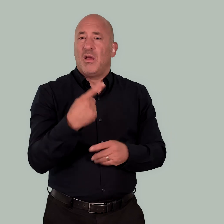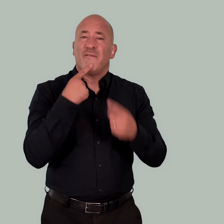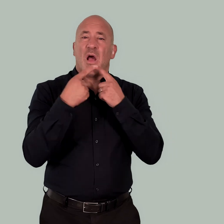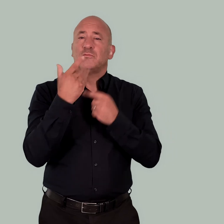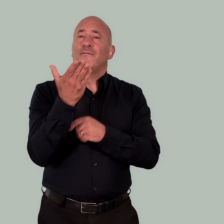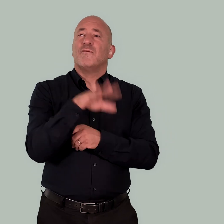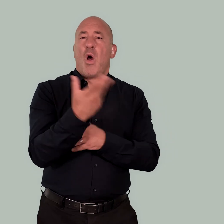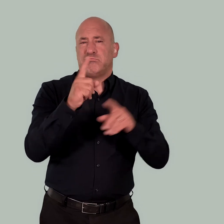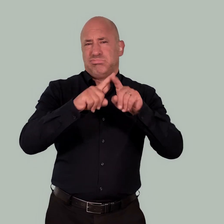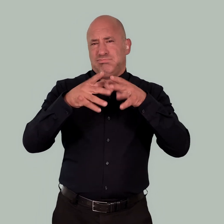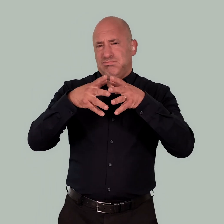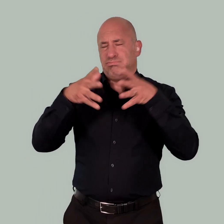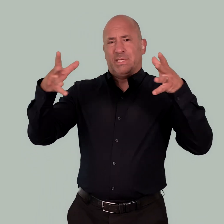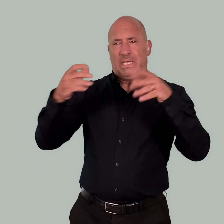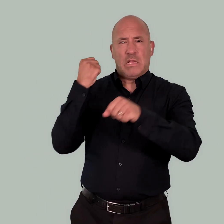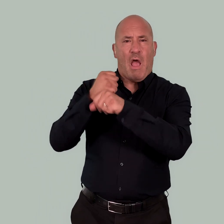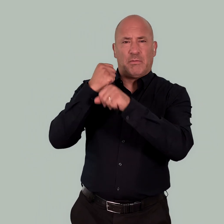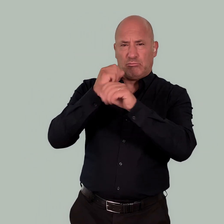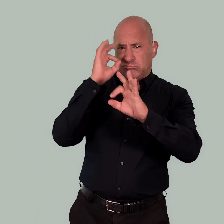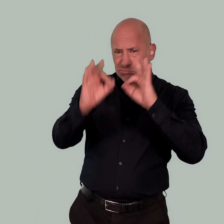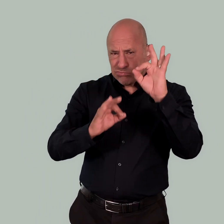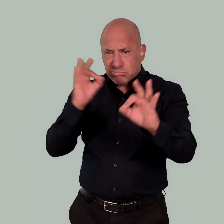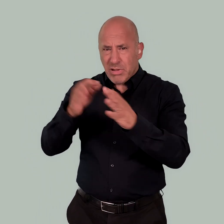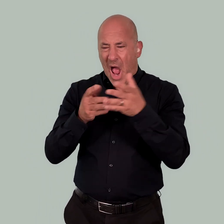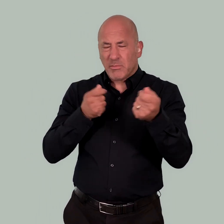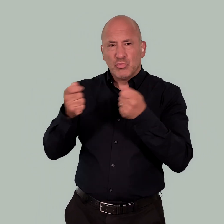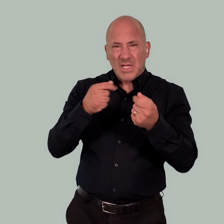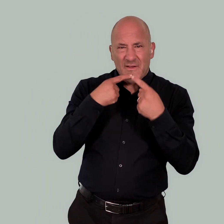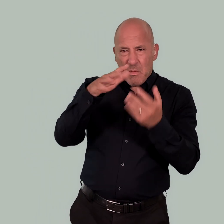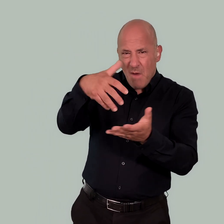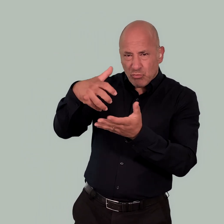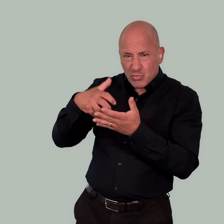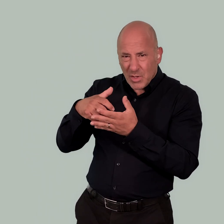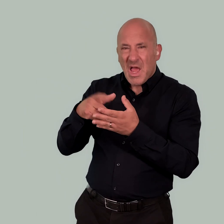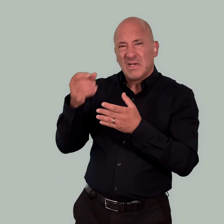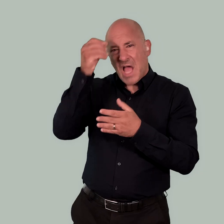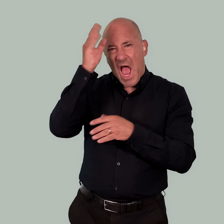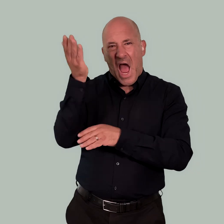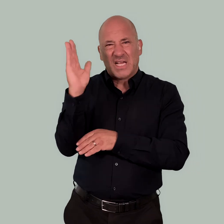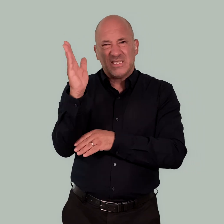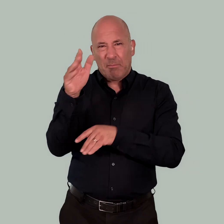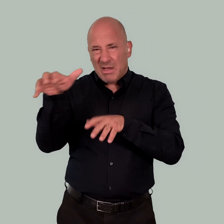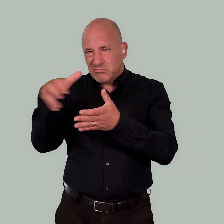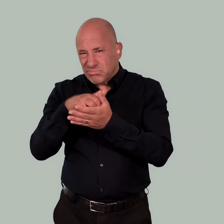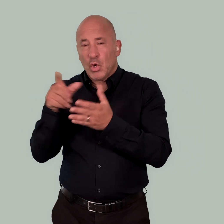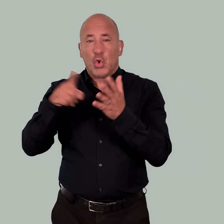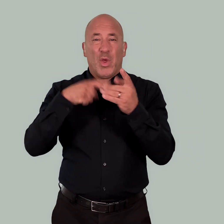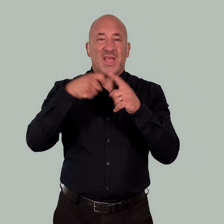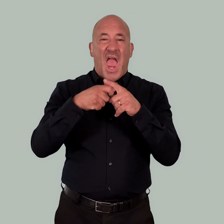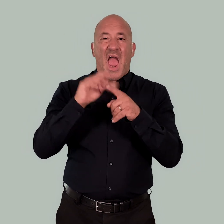which draws from various large-scale government surveys, administrative sources and the widely-used academic source,